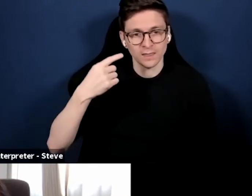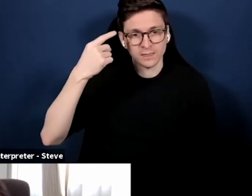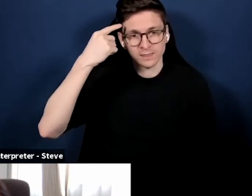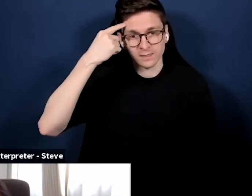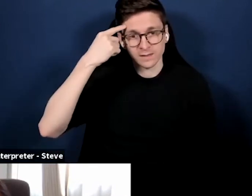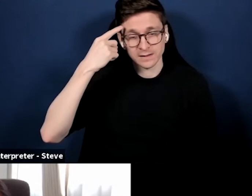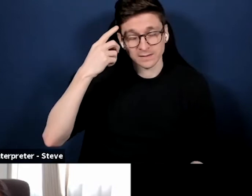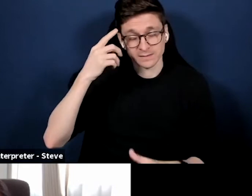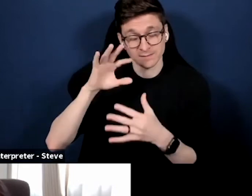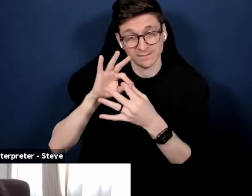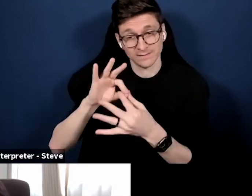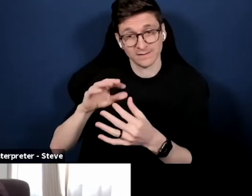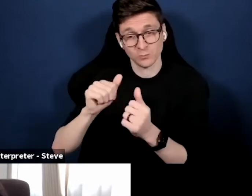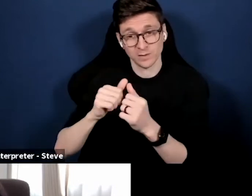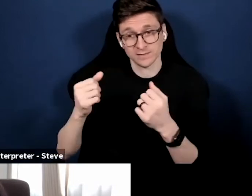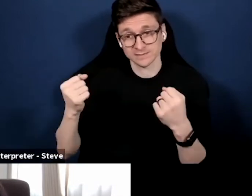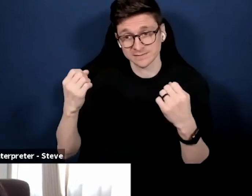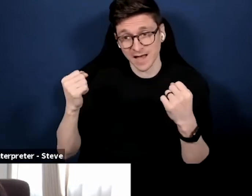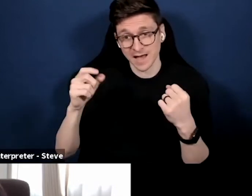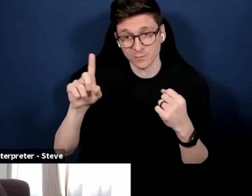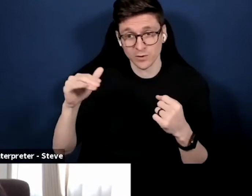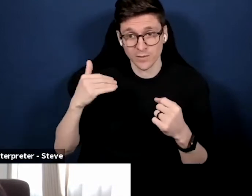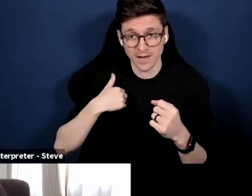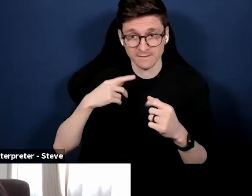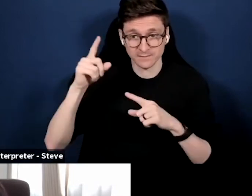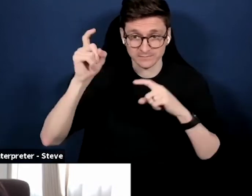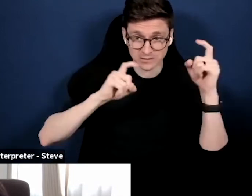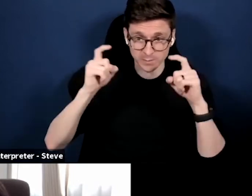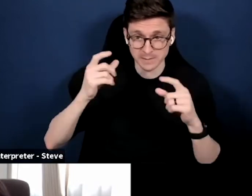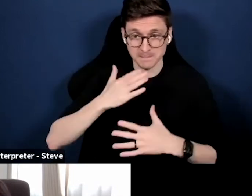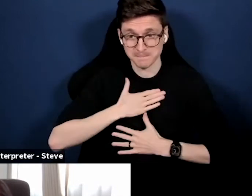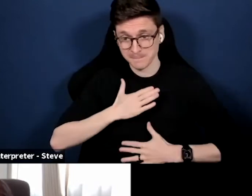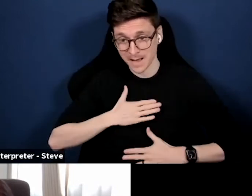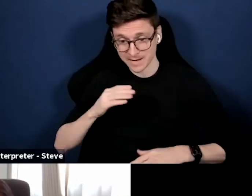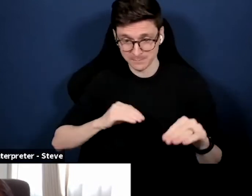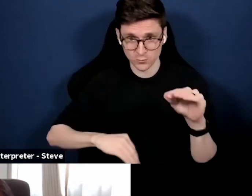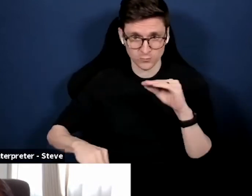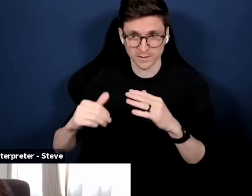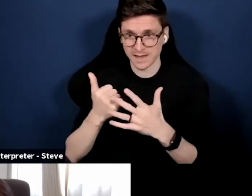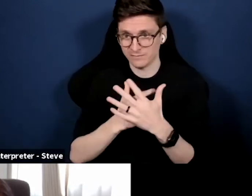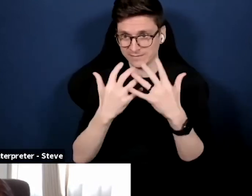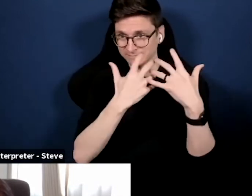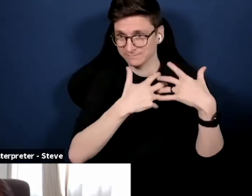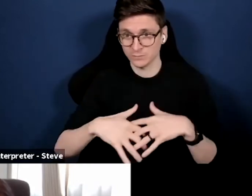where facial expression and body movement all come together i think that these things are